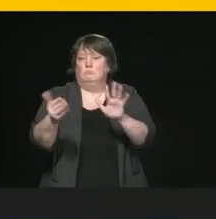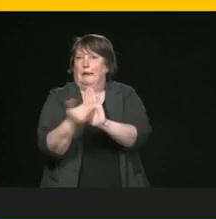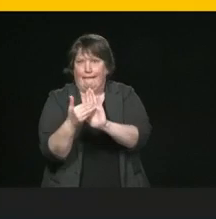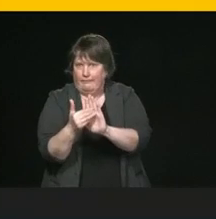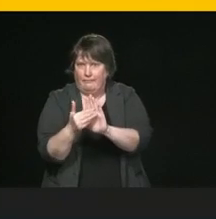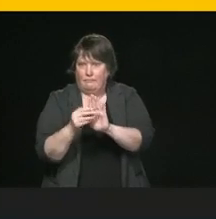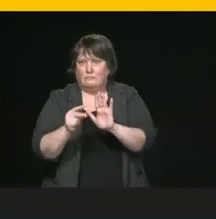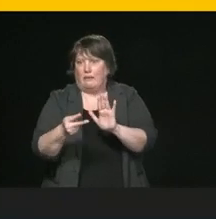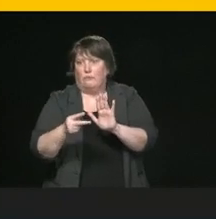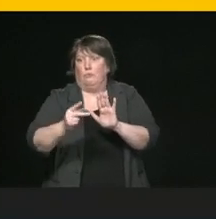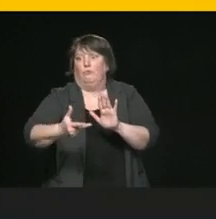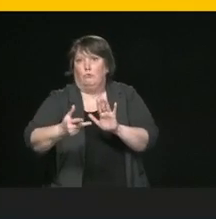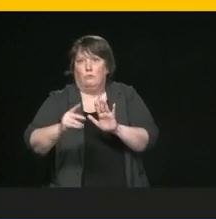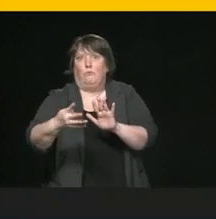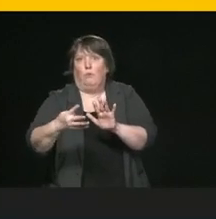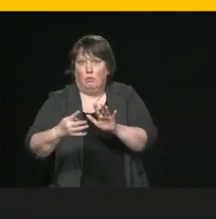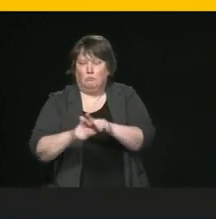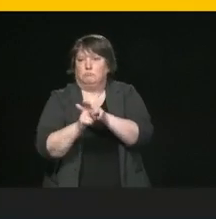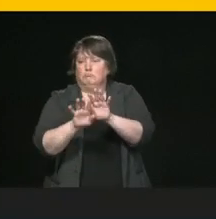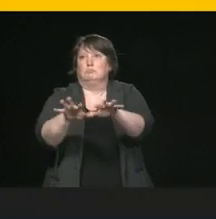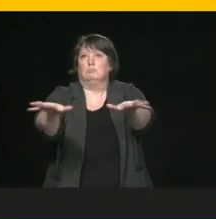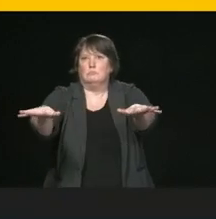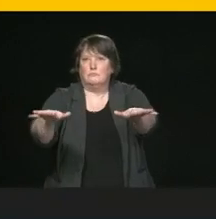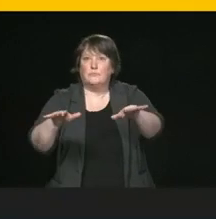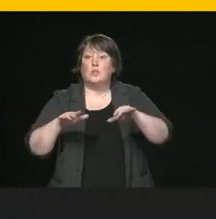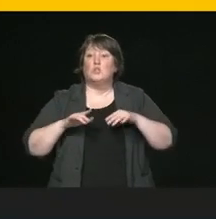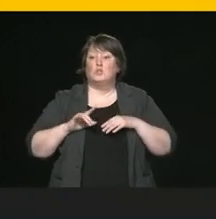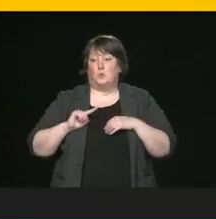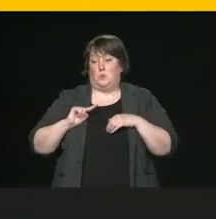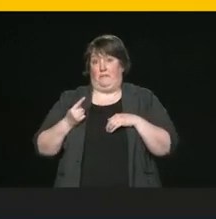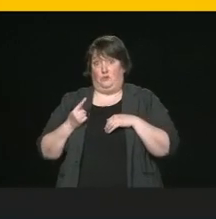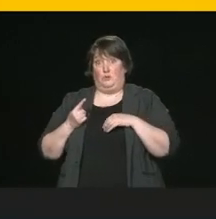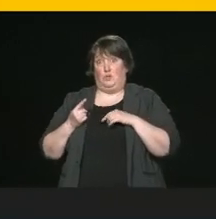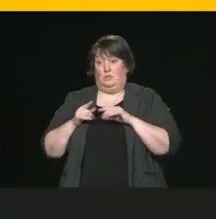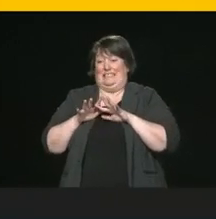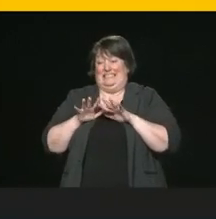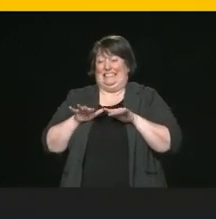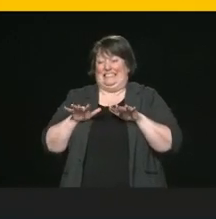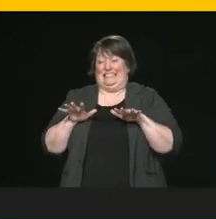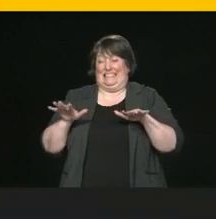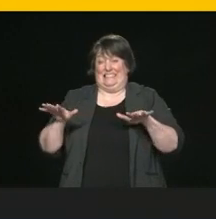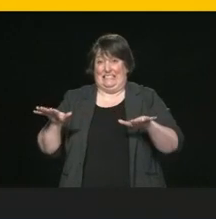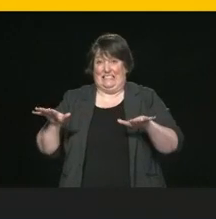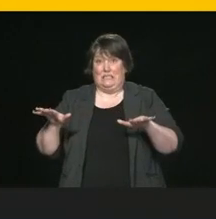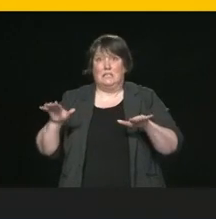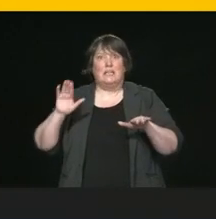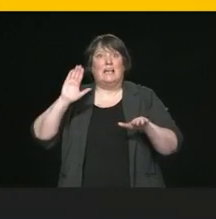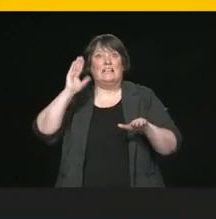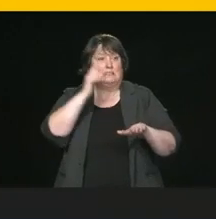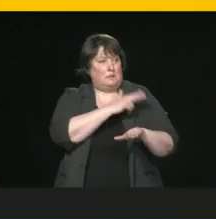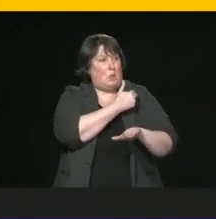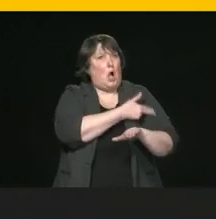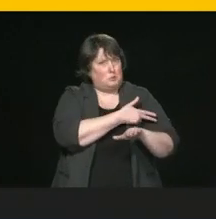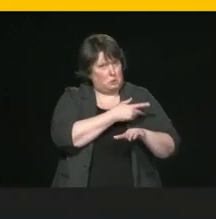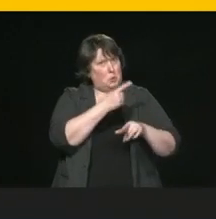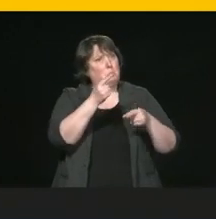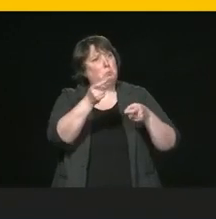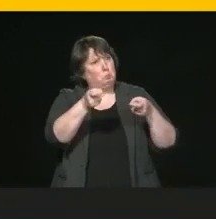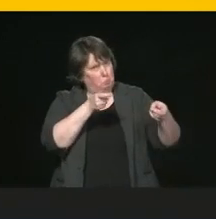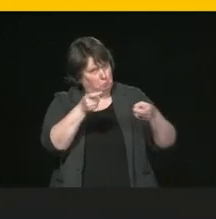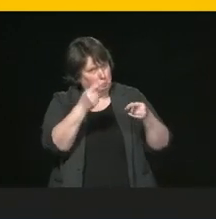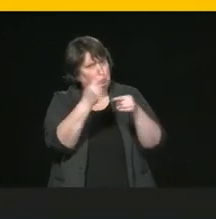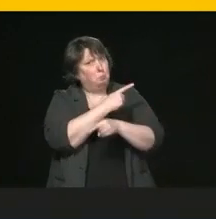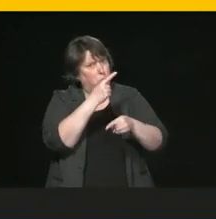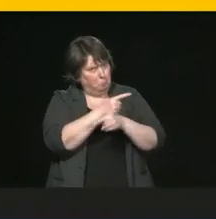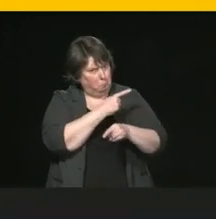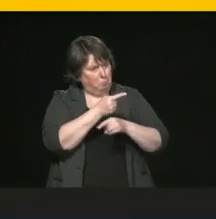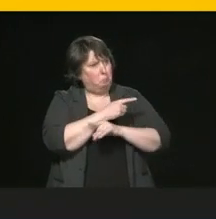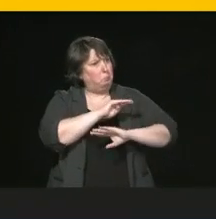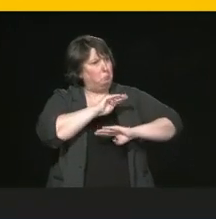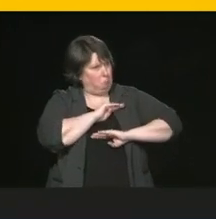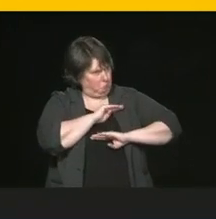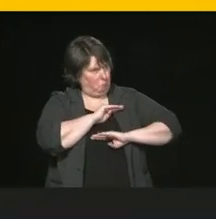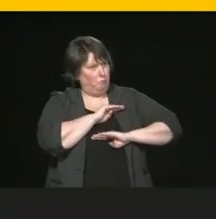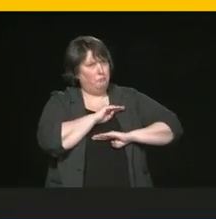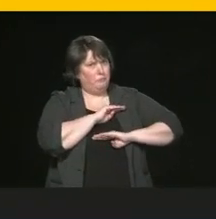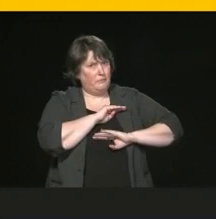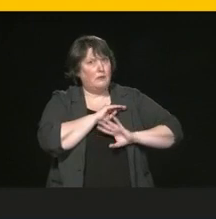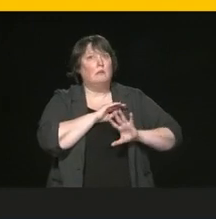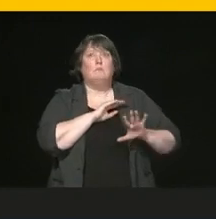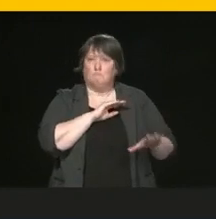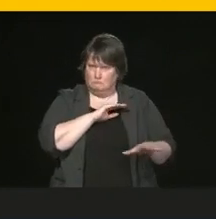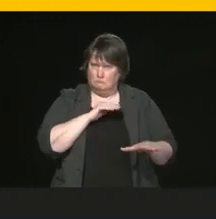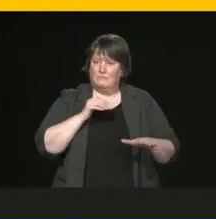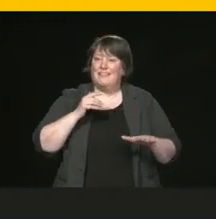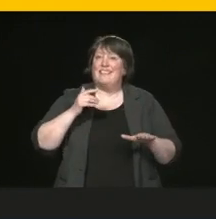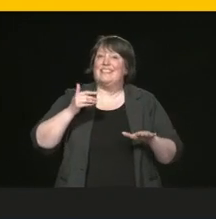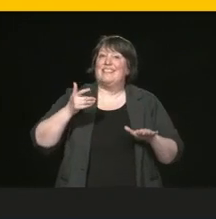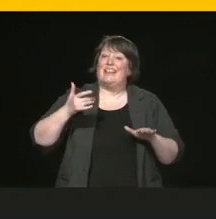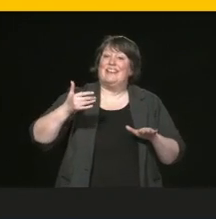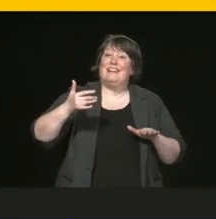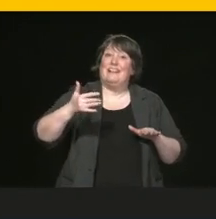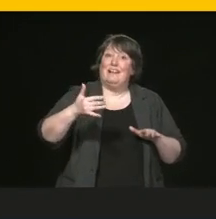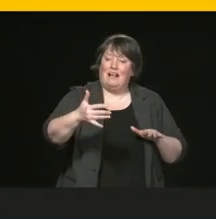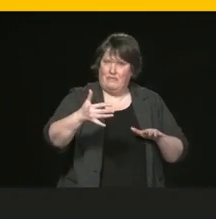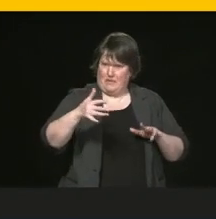EVEN ONCE THIS FIRST WAVE IS